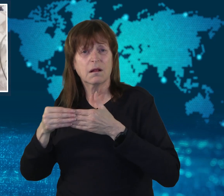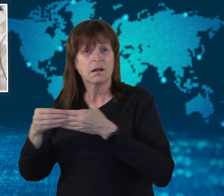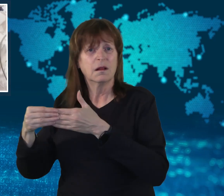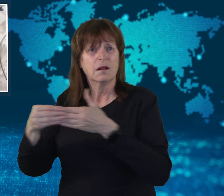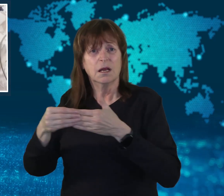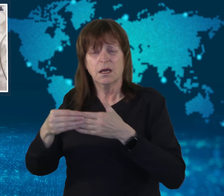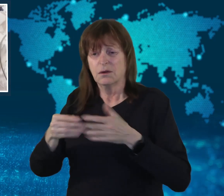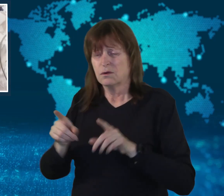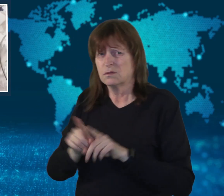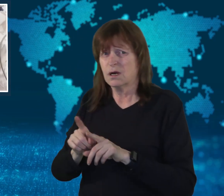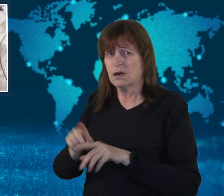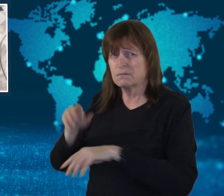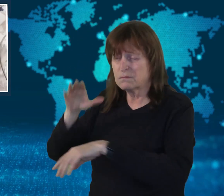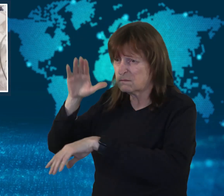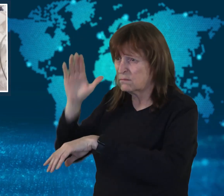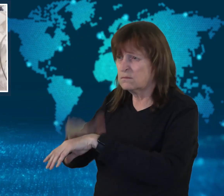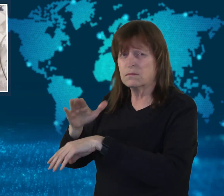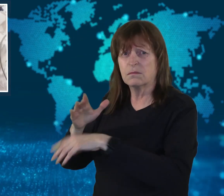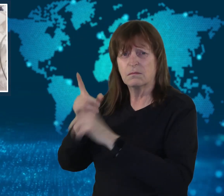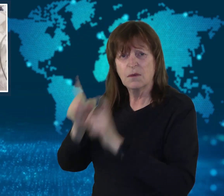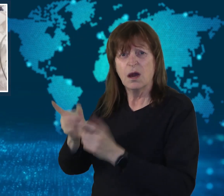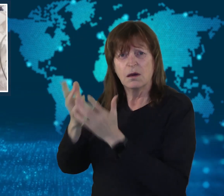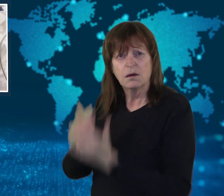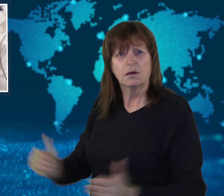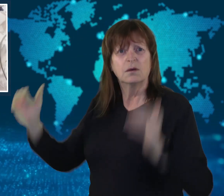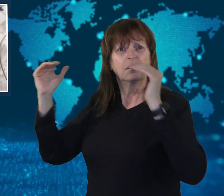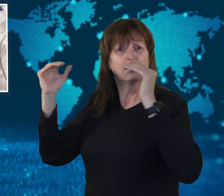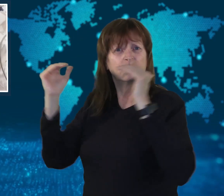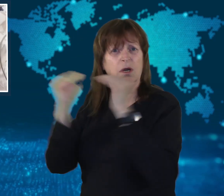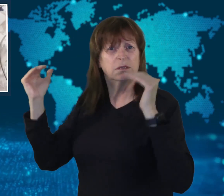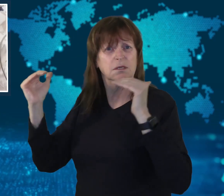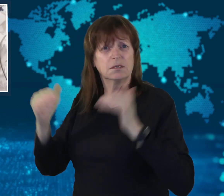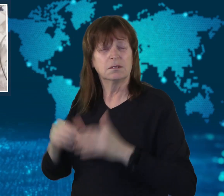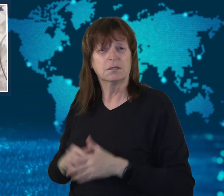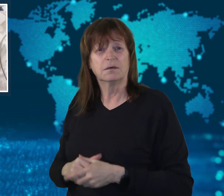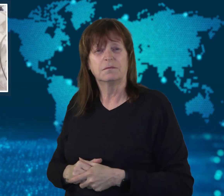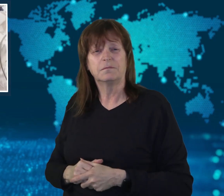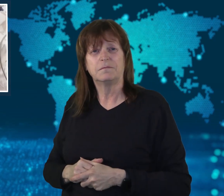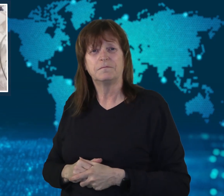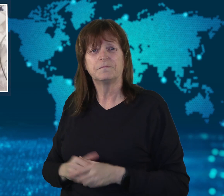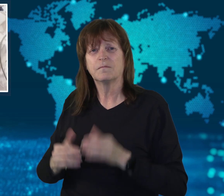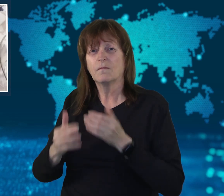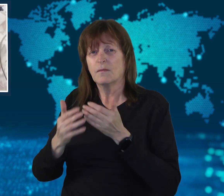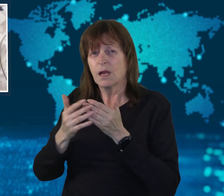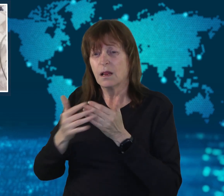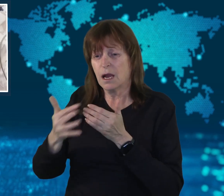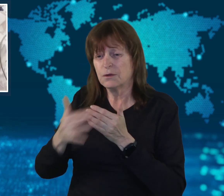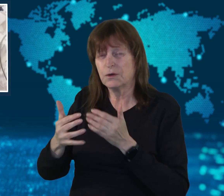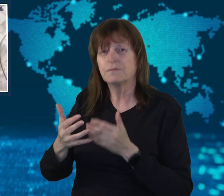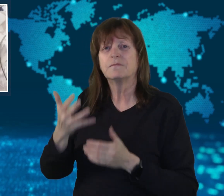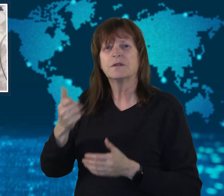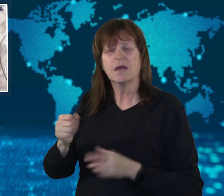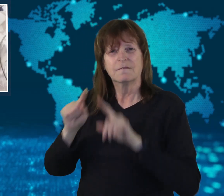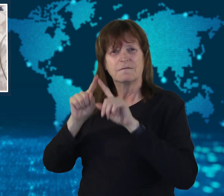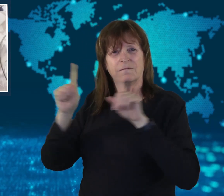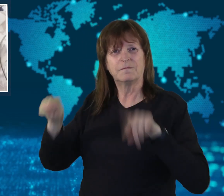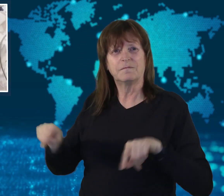and other political leaders called for justice.